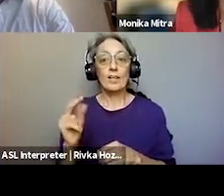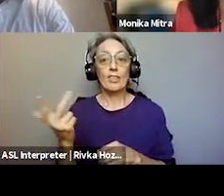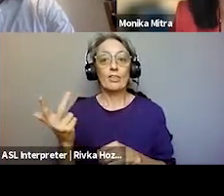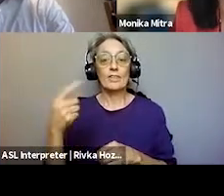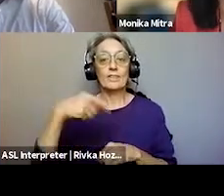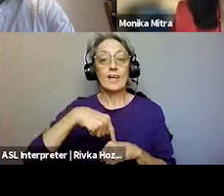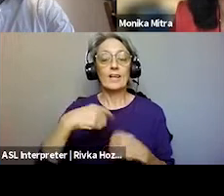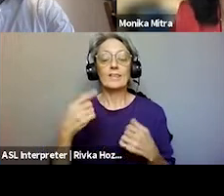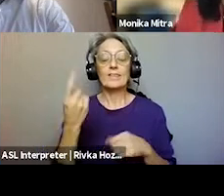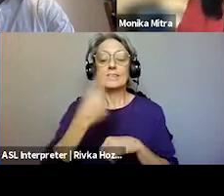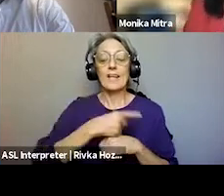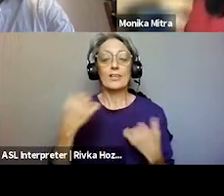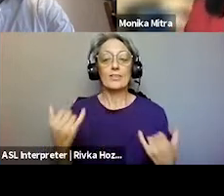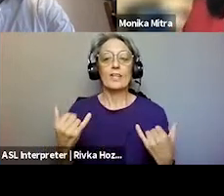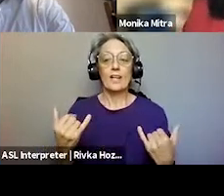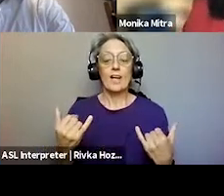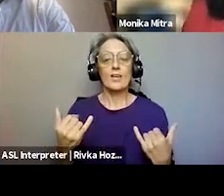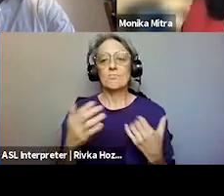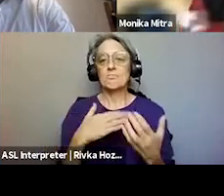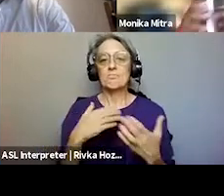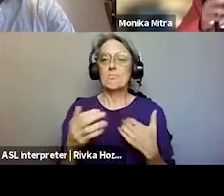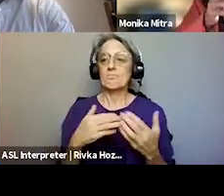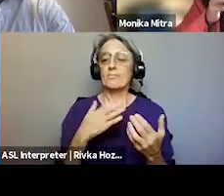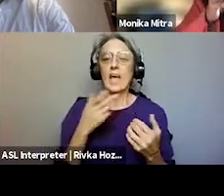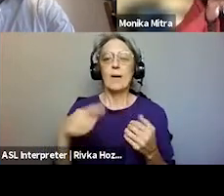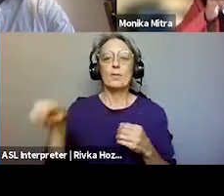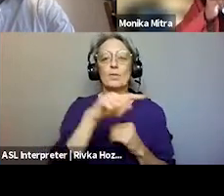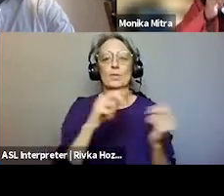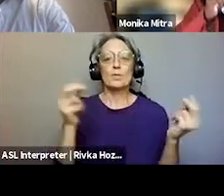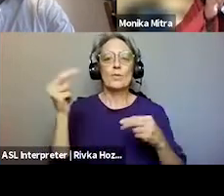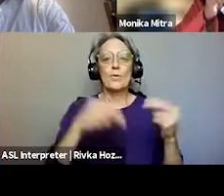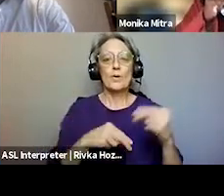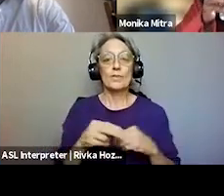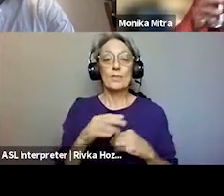we’re really glad you’re here. Your attendance really shows that your enthusiasm and your